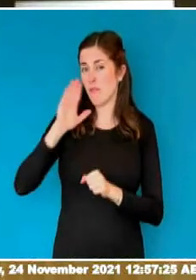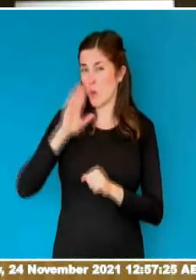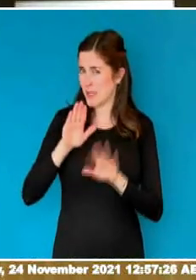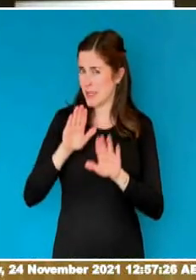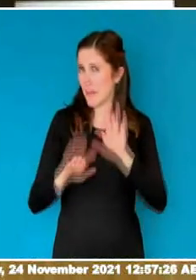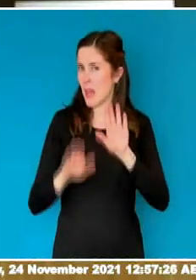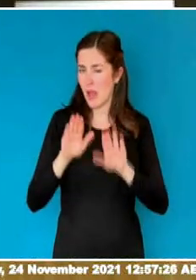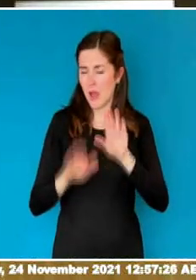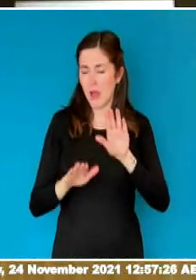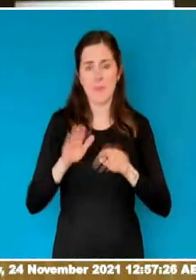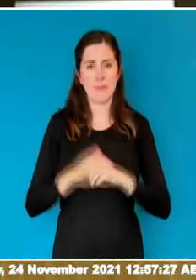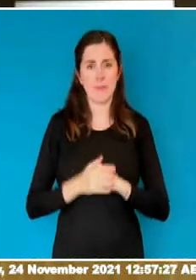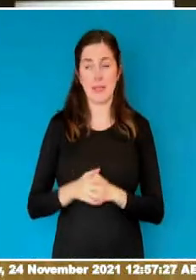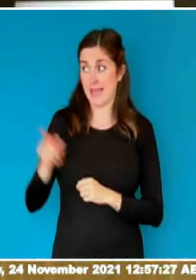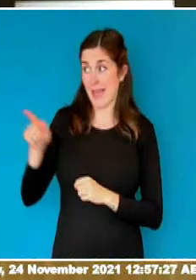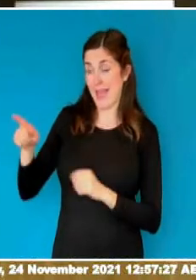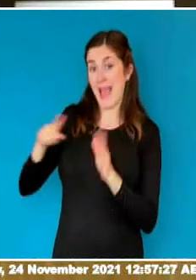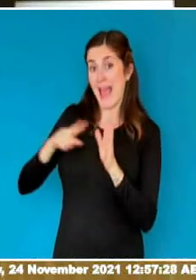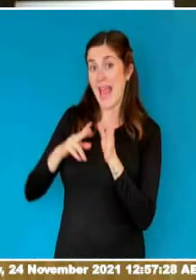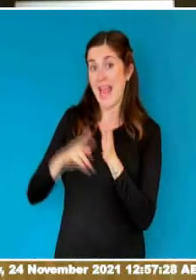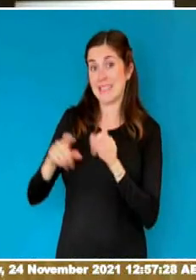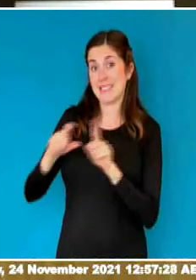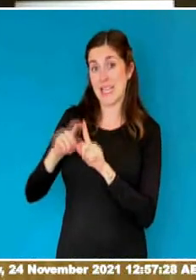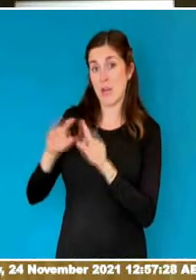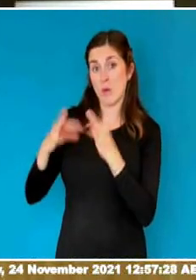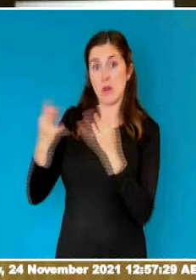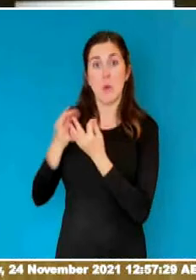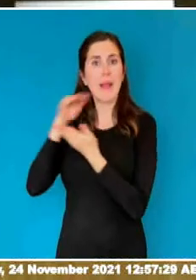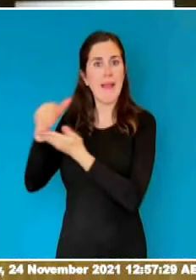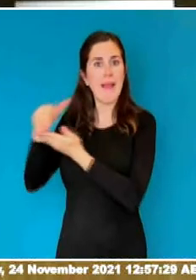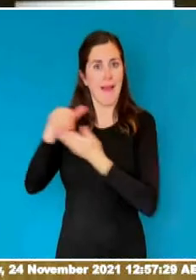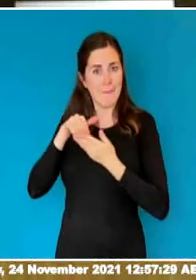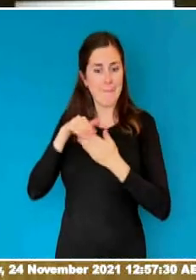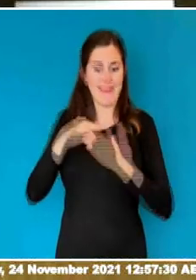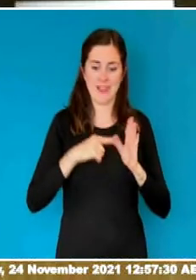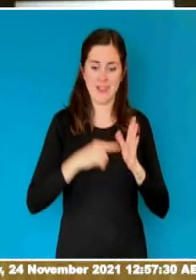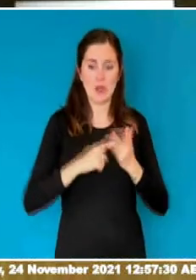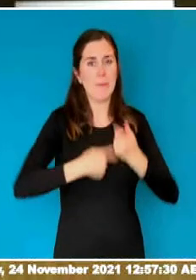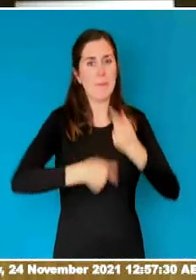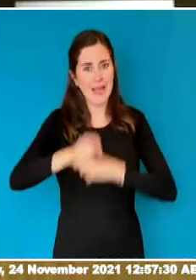become disability confident recruiters and we've certainly had a range of training that